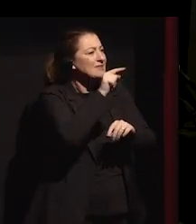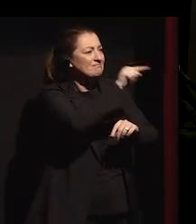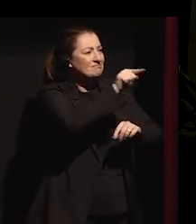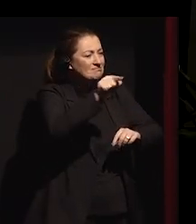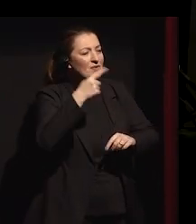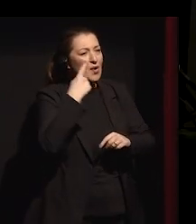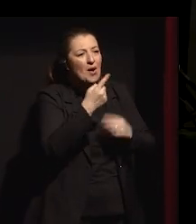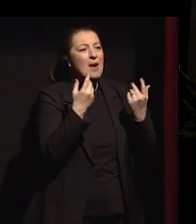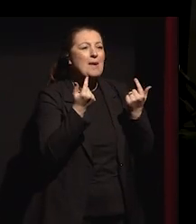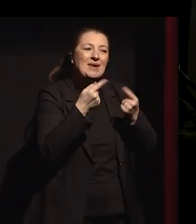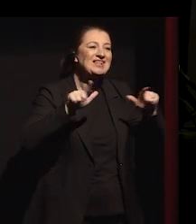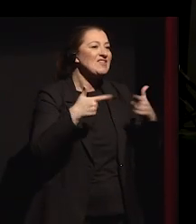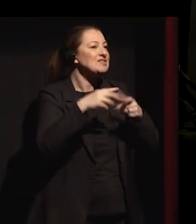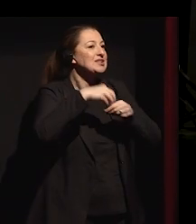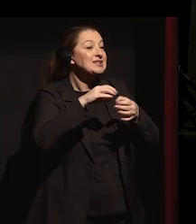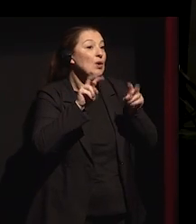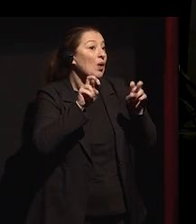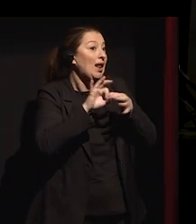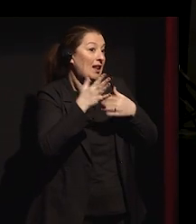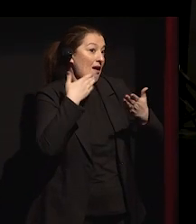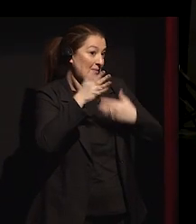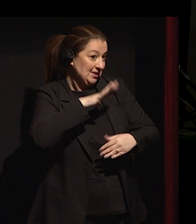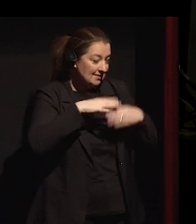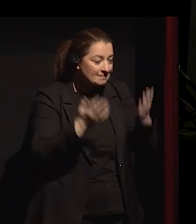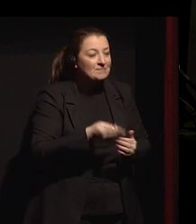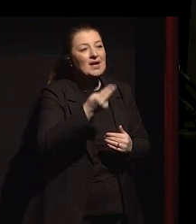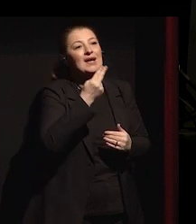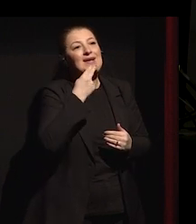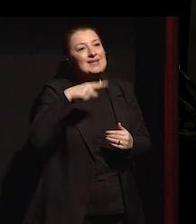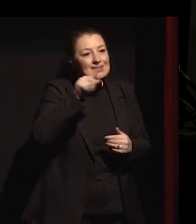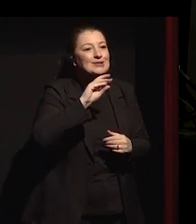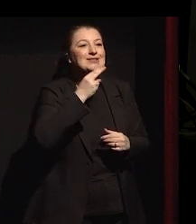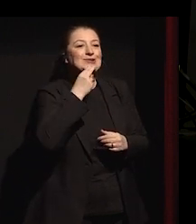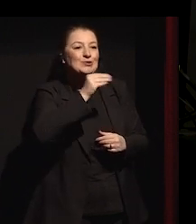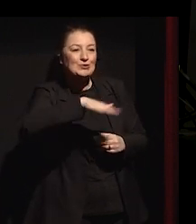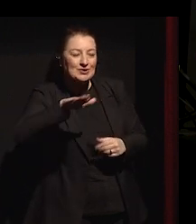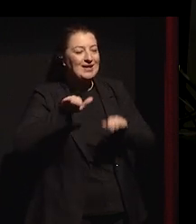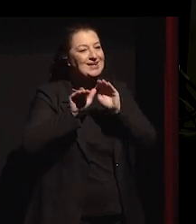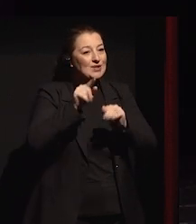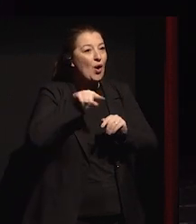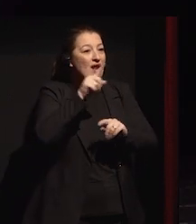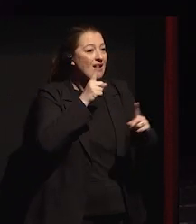I want to talk a little bit about the festival. By supporting women and girls and making visible the difficulties